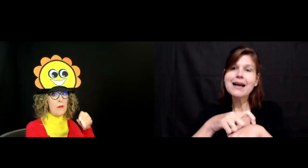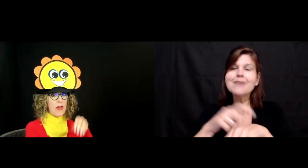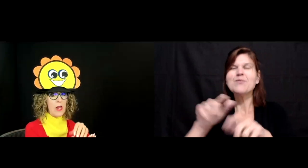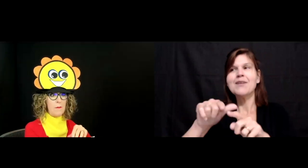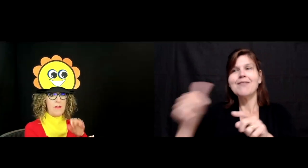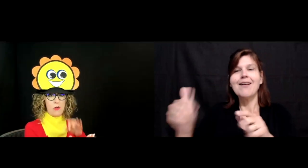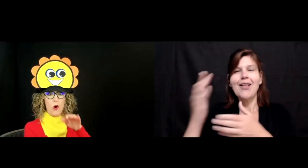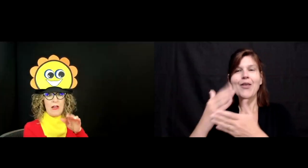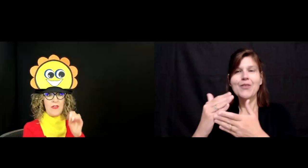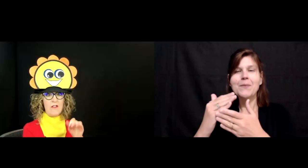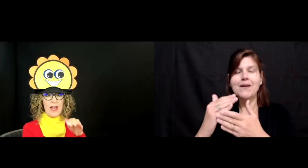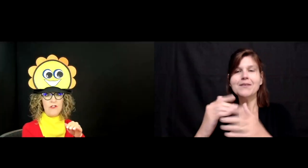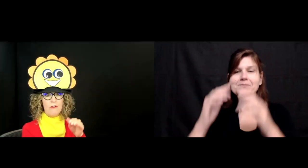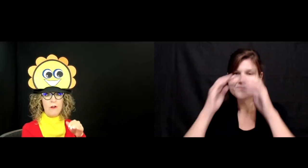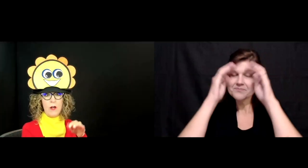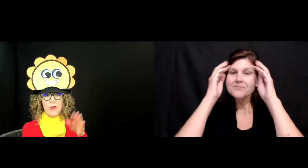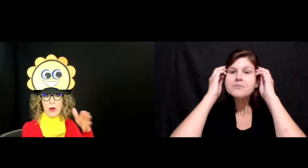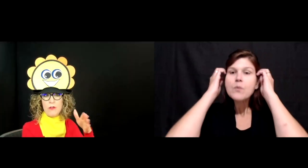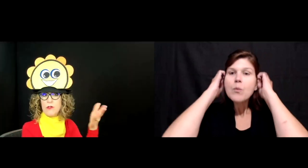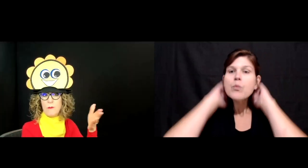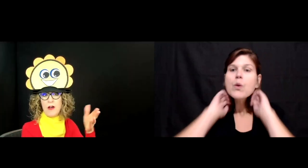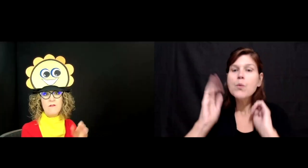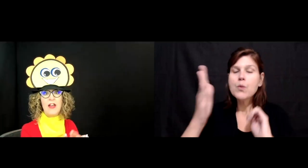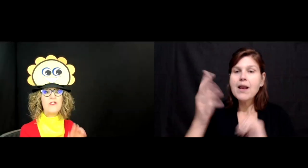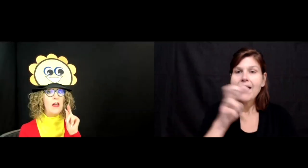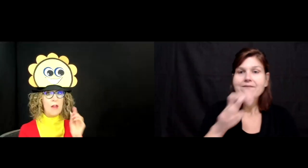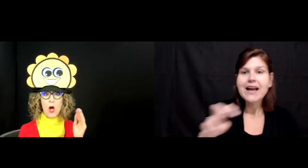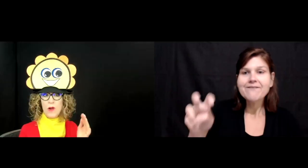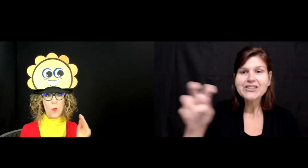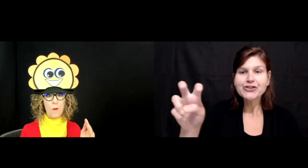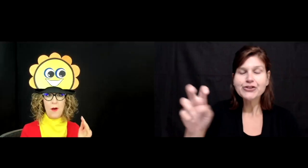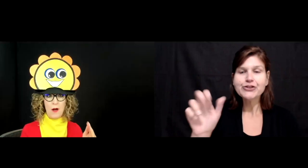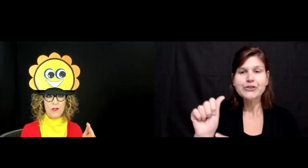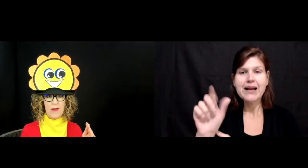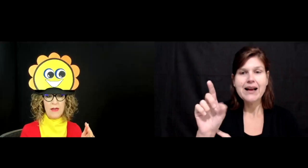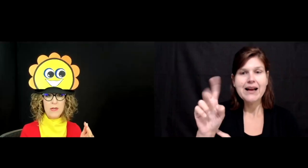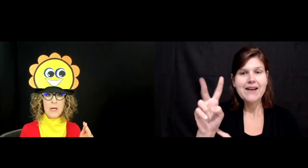the story, the adventure that we're going to do, the market adventure is only one part of it.